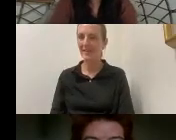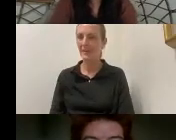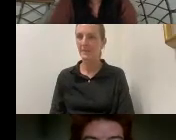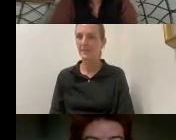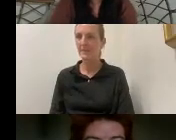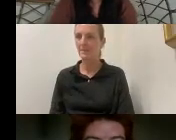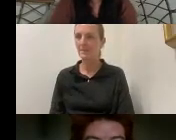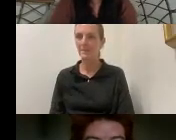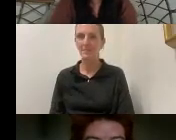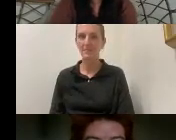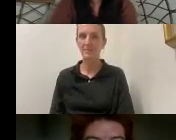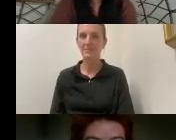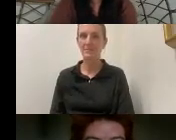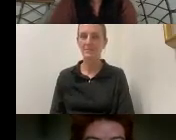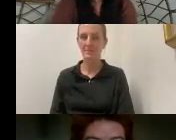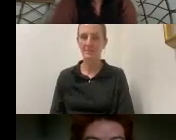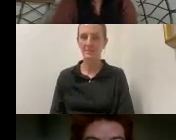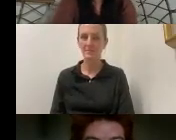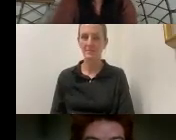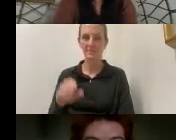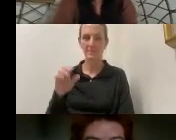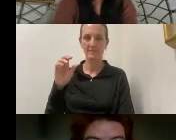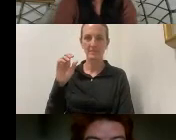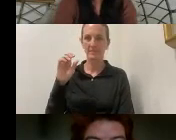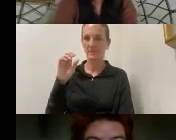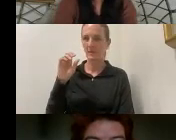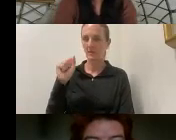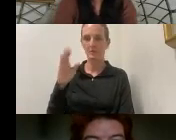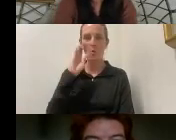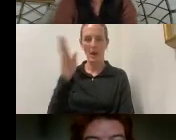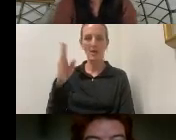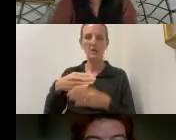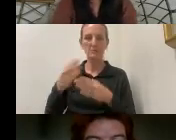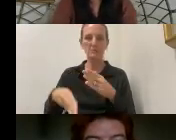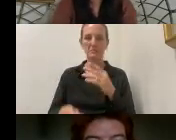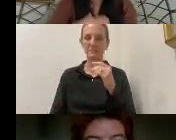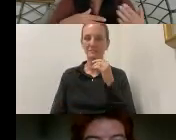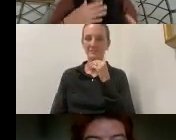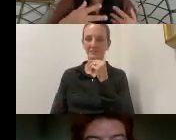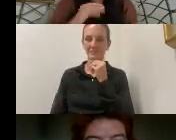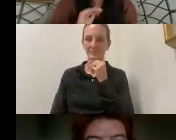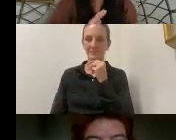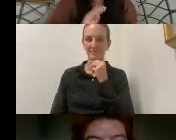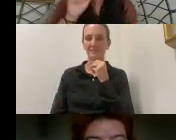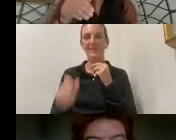Yes, so I will end it there for just a second, but if it comes back I will definitely just